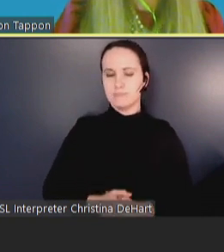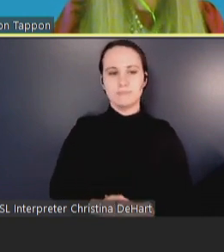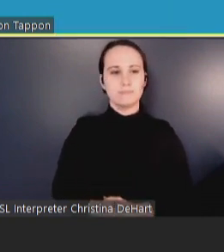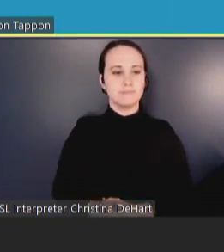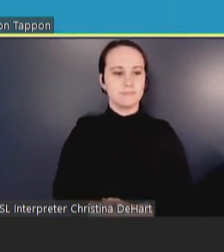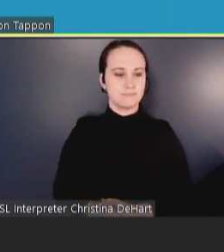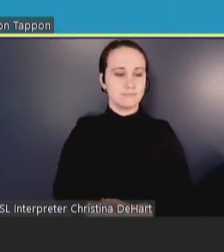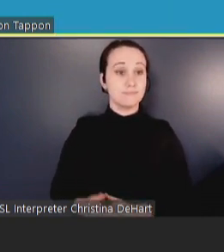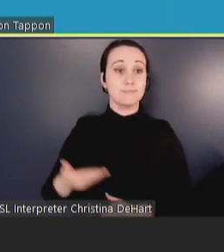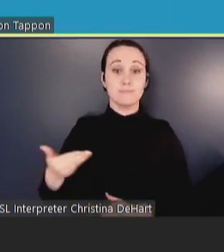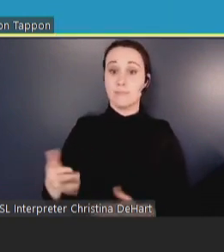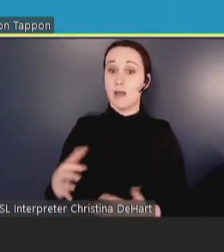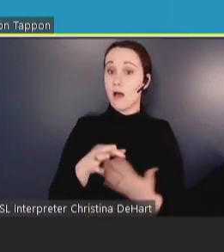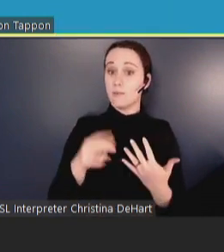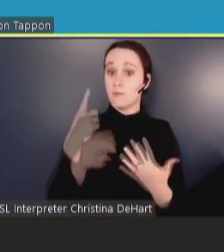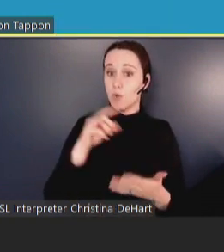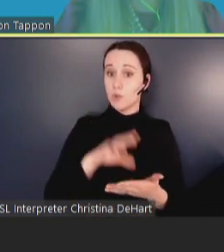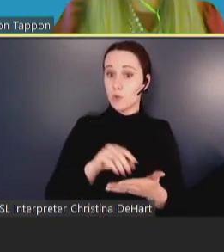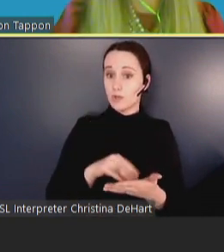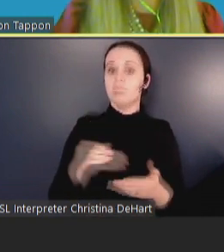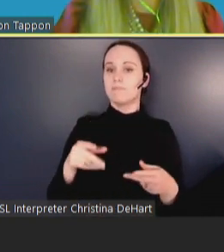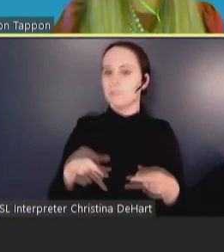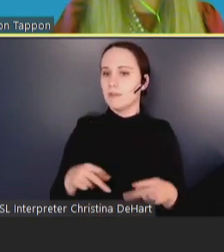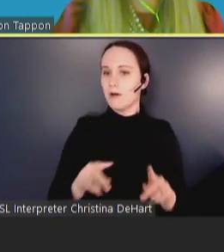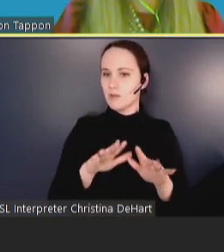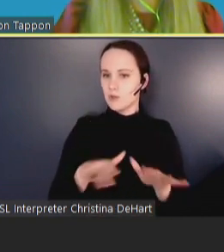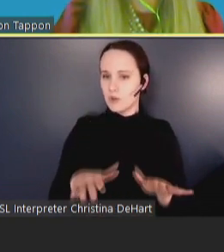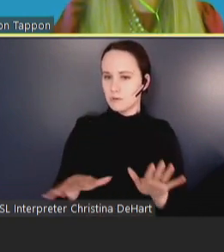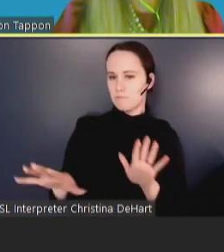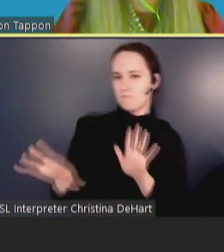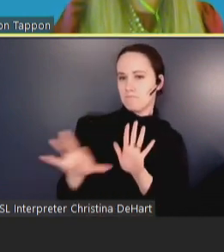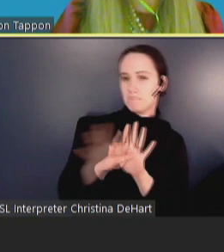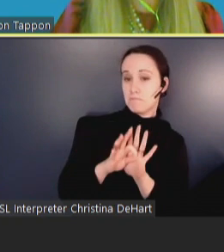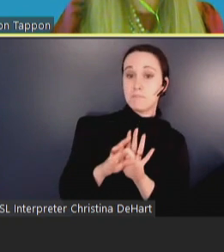The options for learning allow the child to choose either a printable visual schedule,